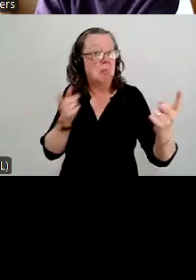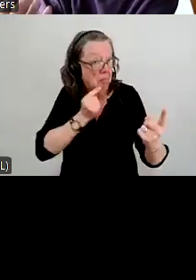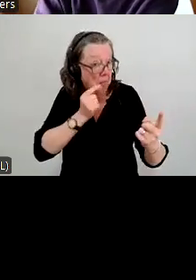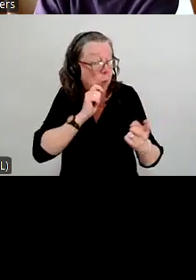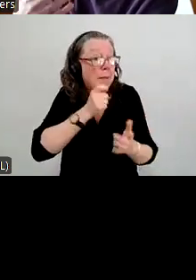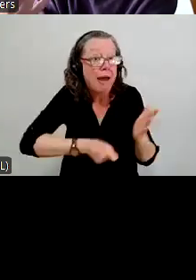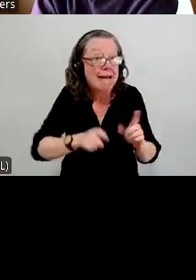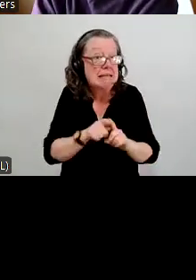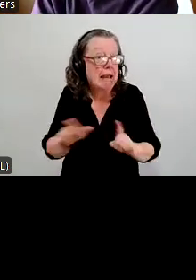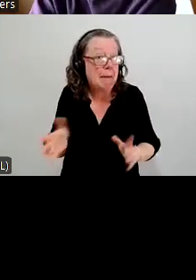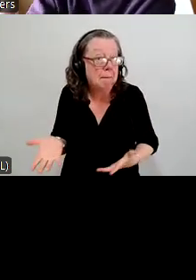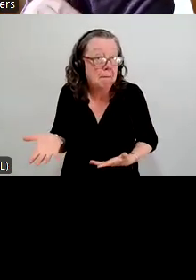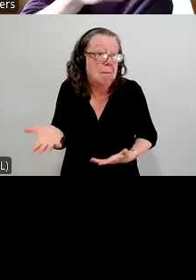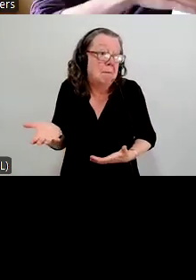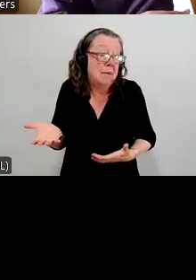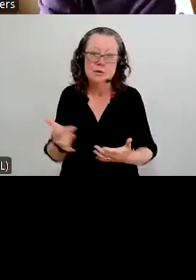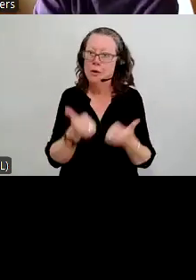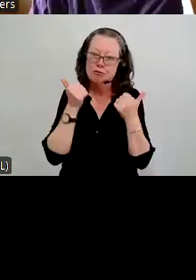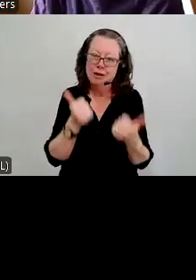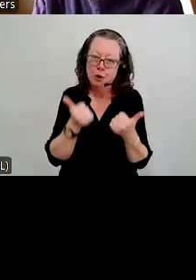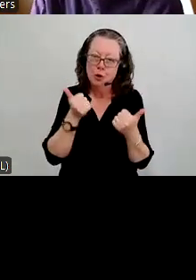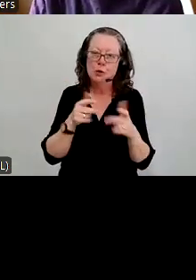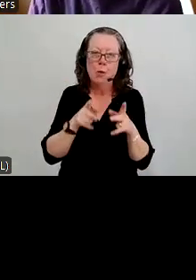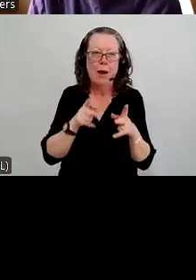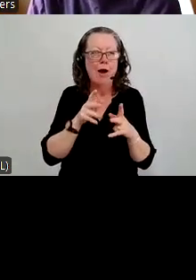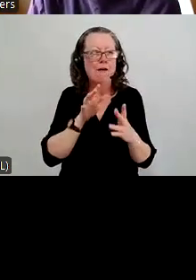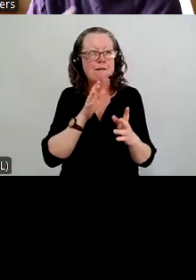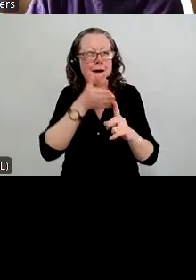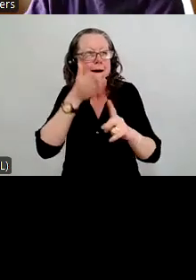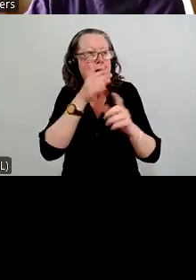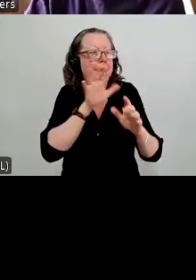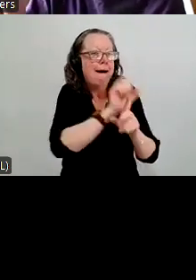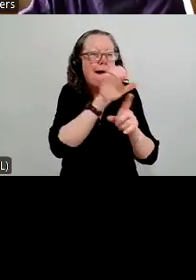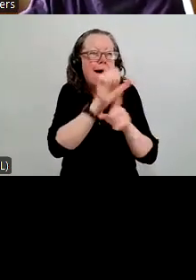who you are, and what you offer. Then take them on that journey to hopefully convert them,